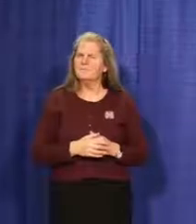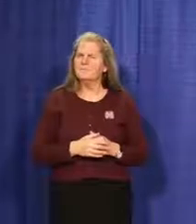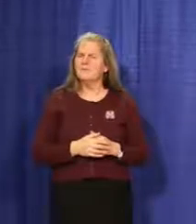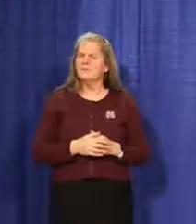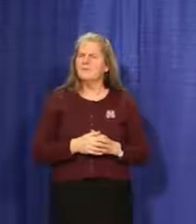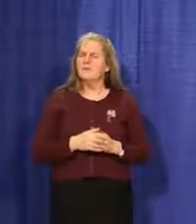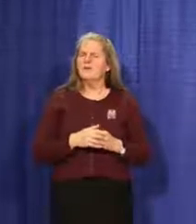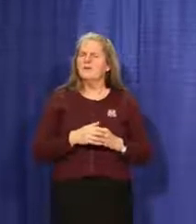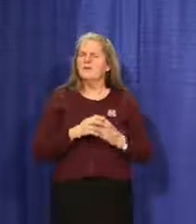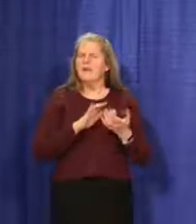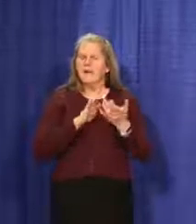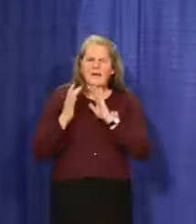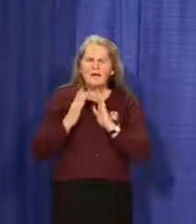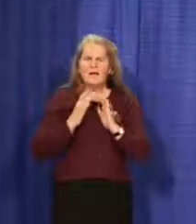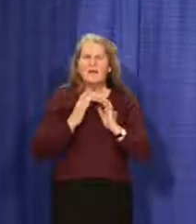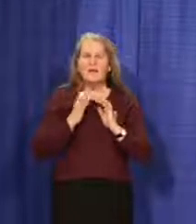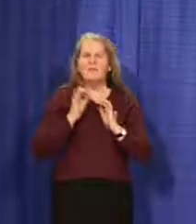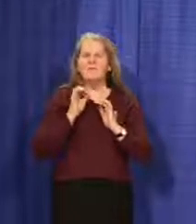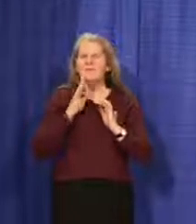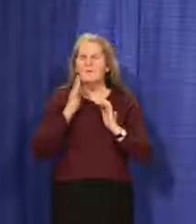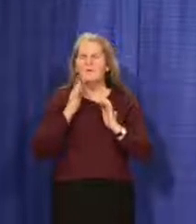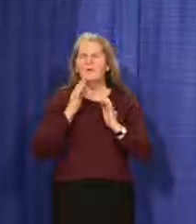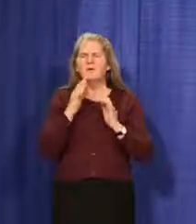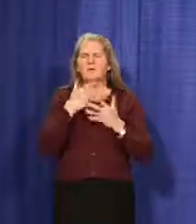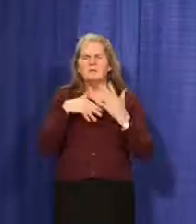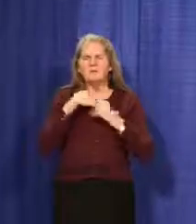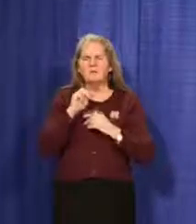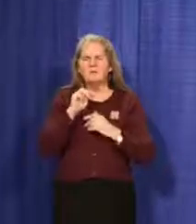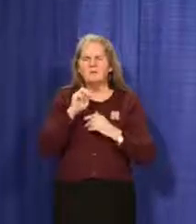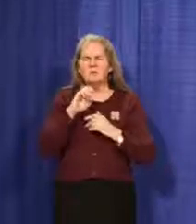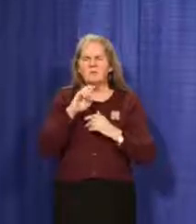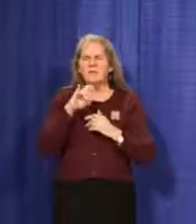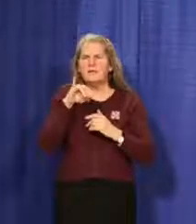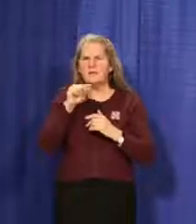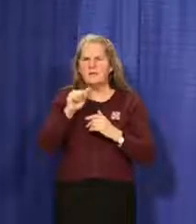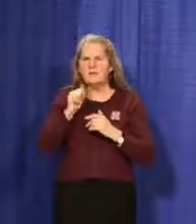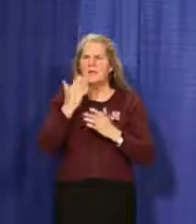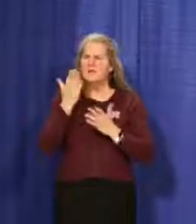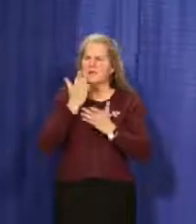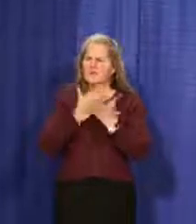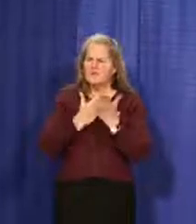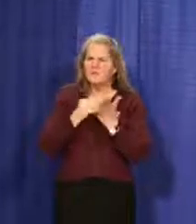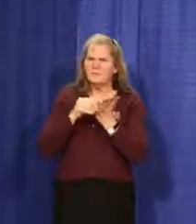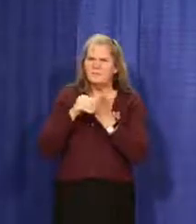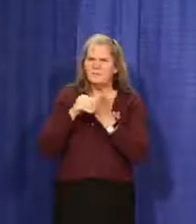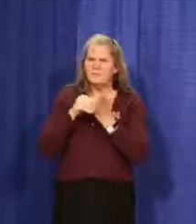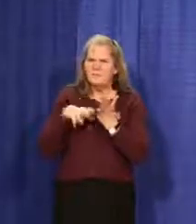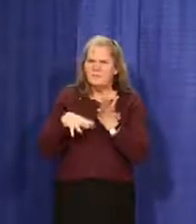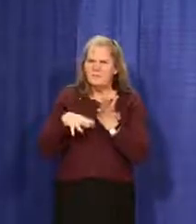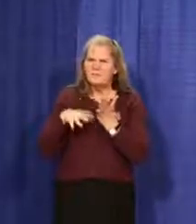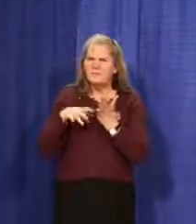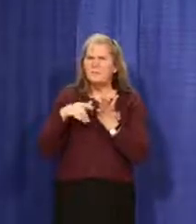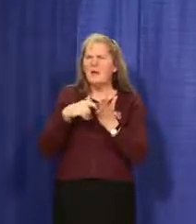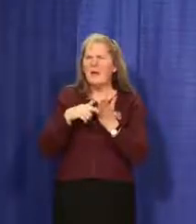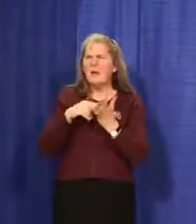social media that students in the territory have experienced some burns or irritation